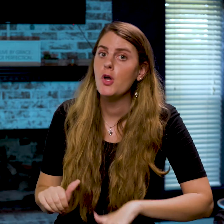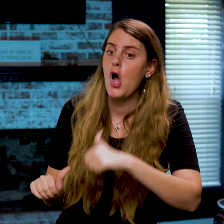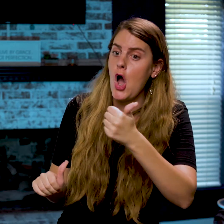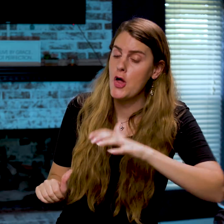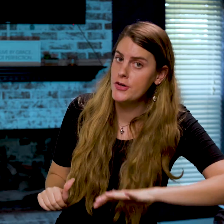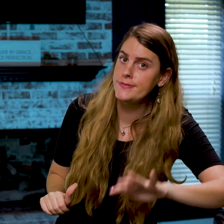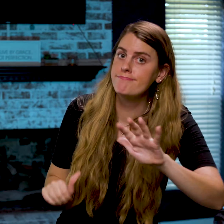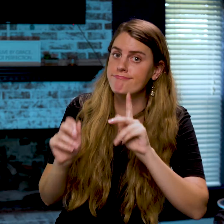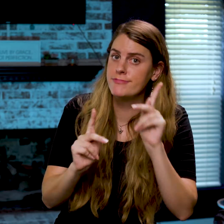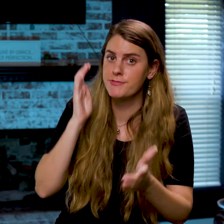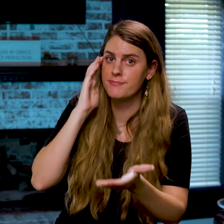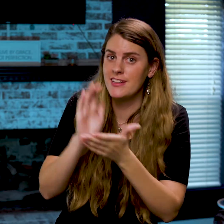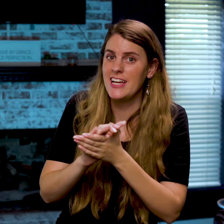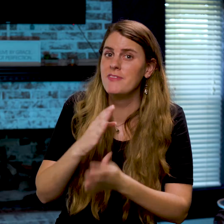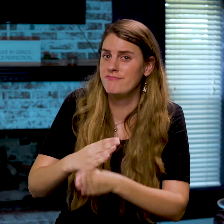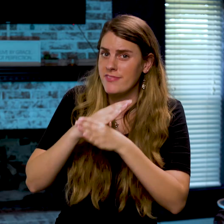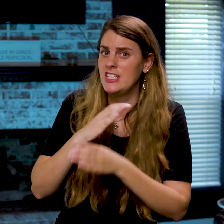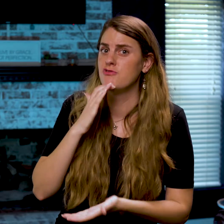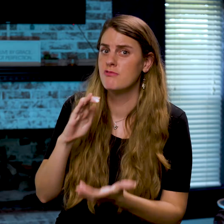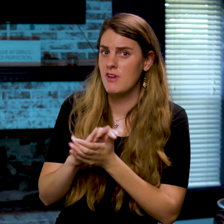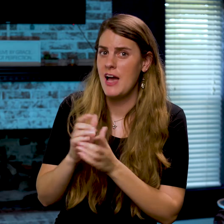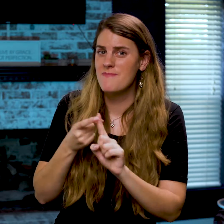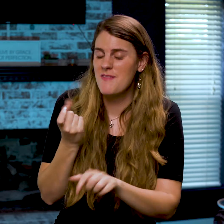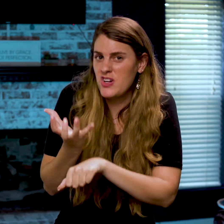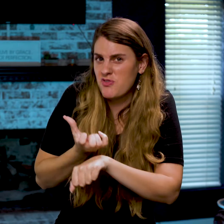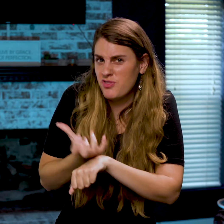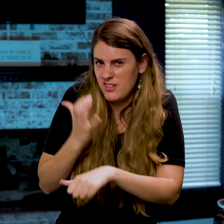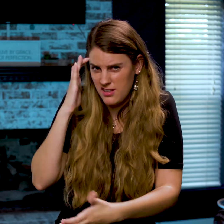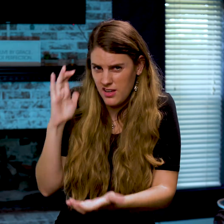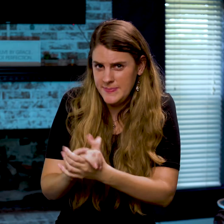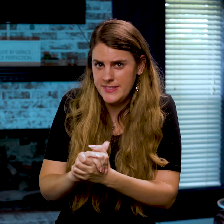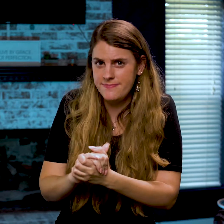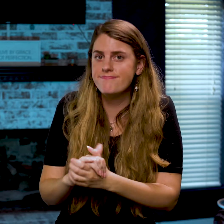while others believe it protects the wife from a greedy husband.